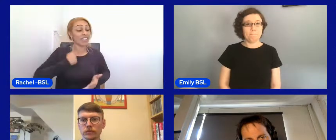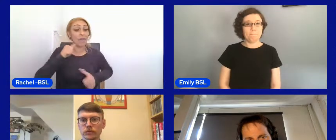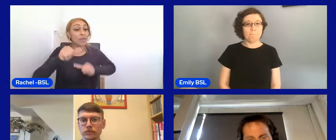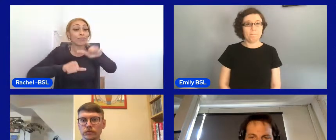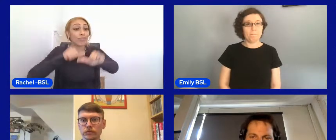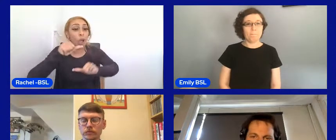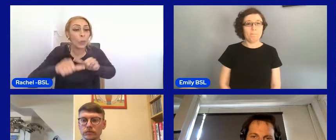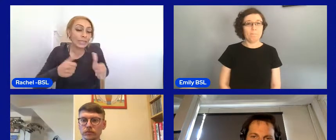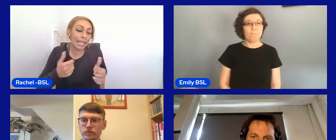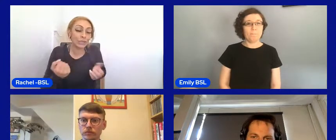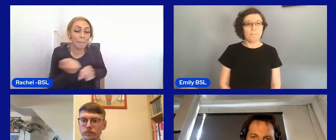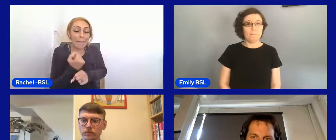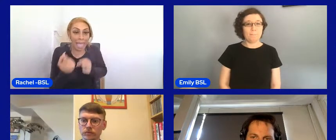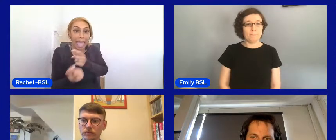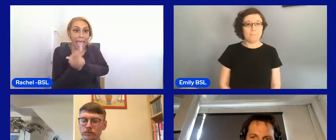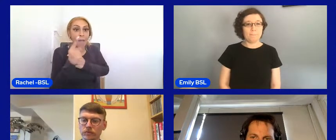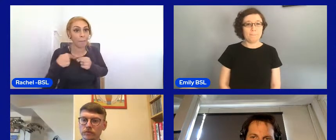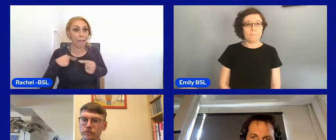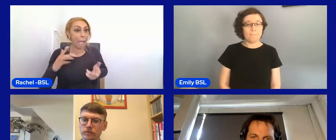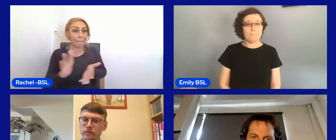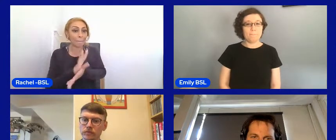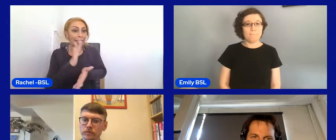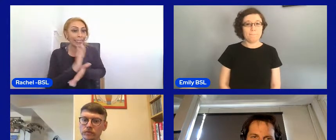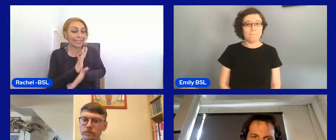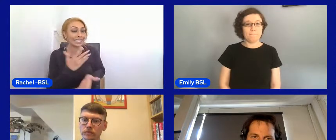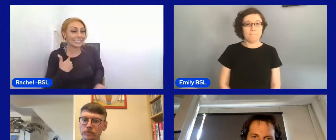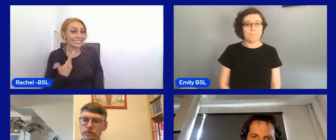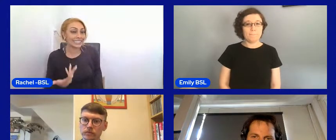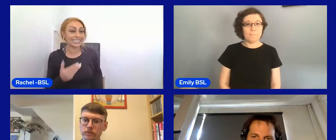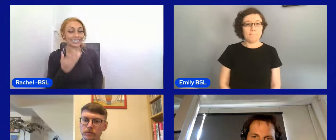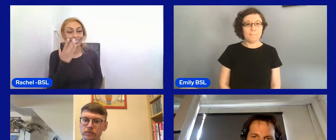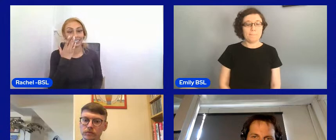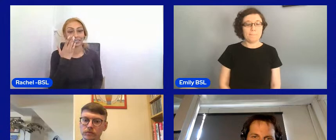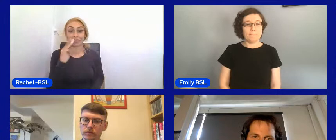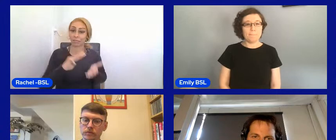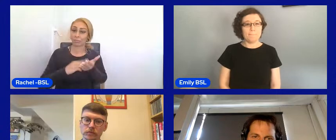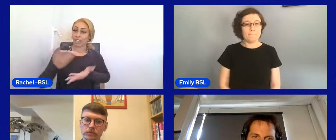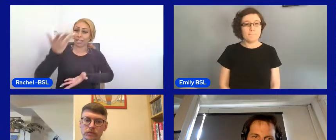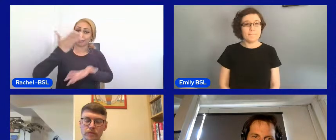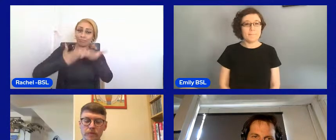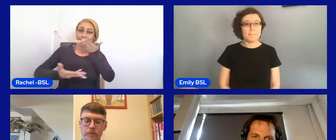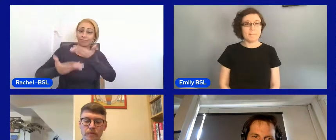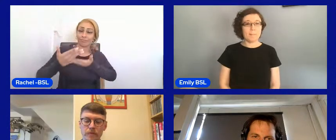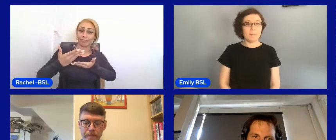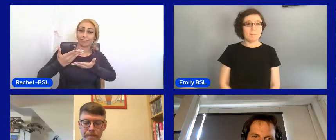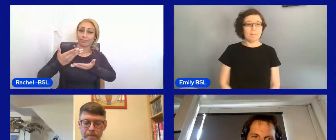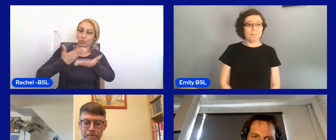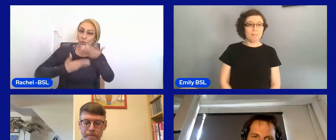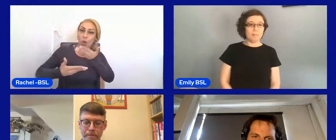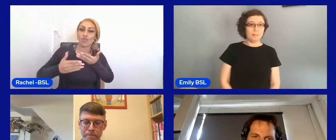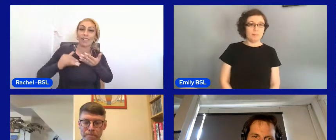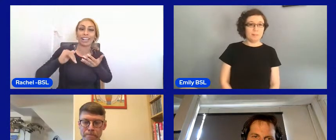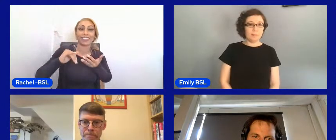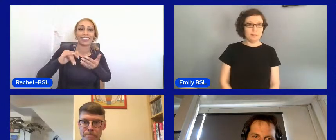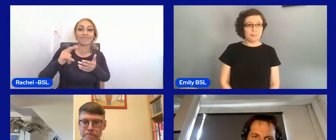that is part of our process, we are trying to make that happen but I was really pleased to see.